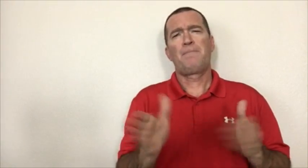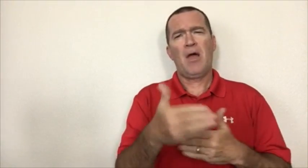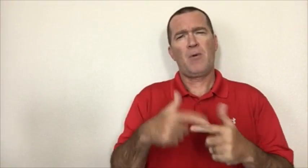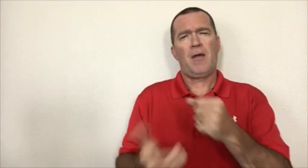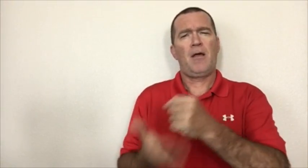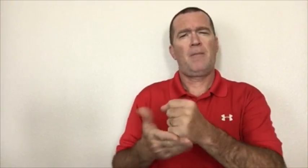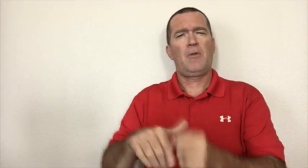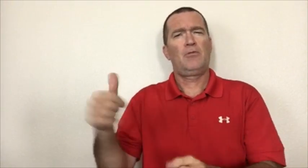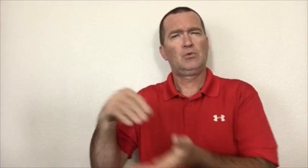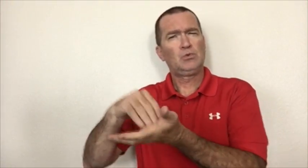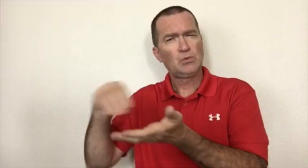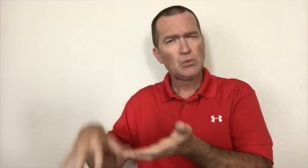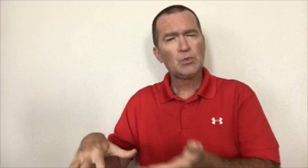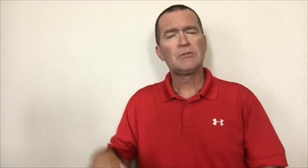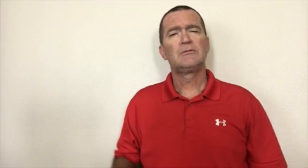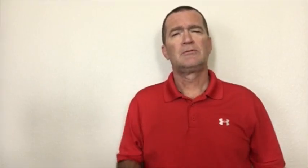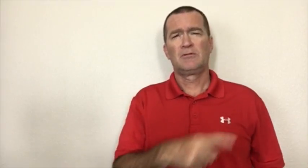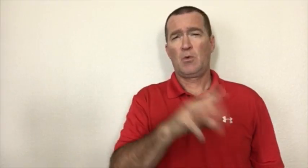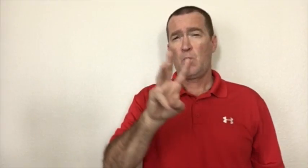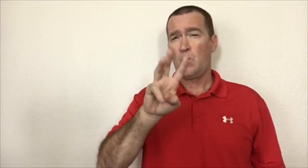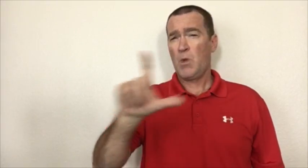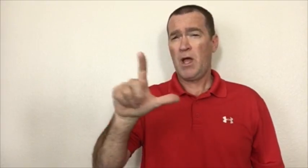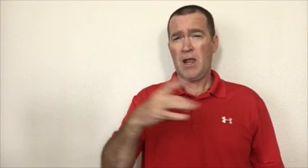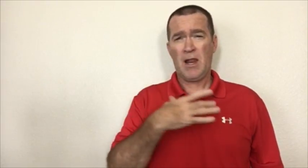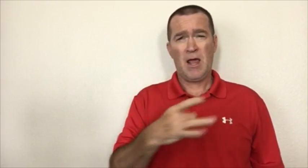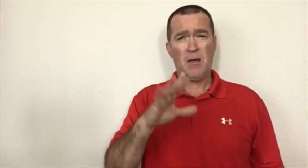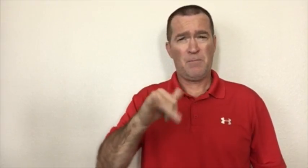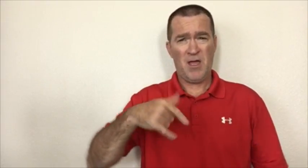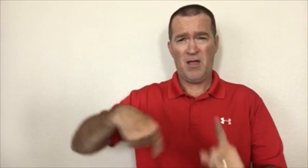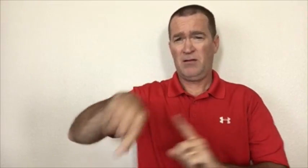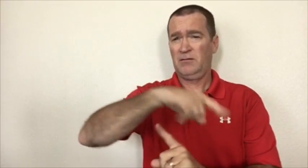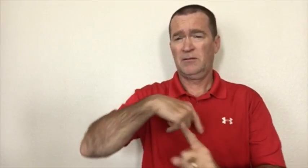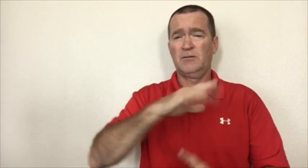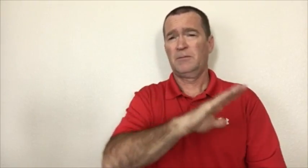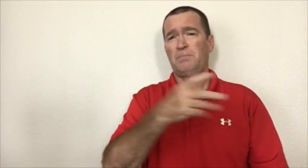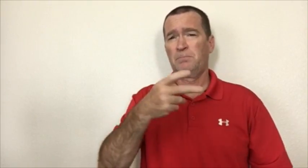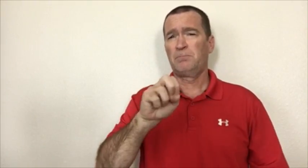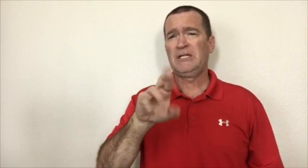that student. They are there to think outside of the box there